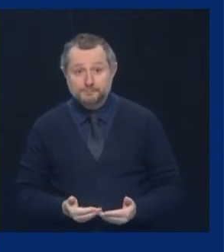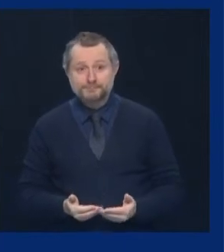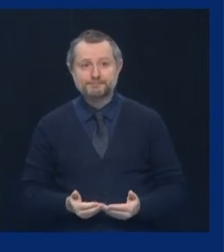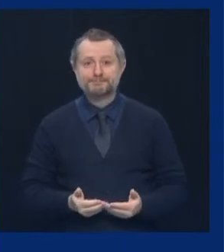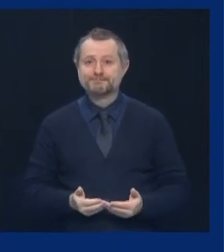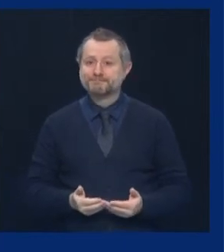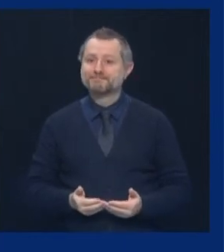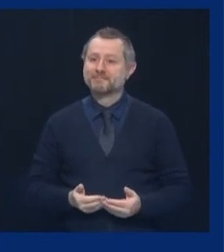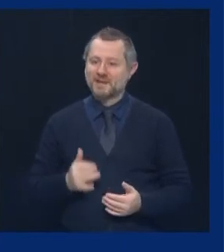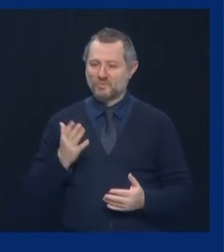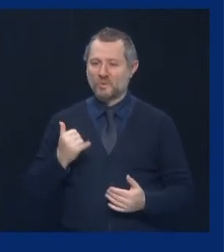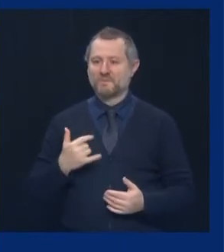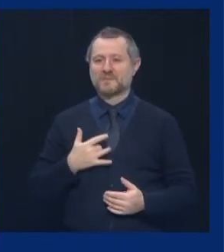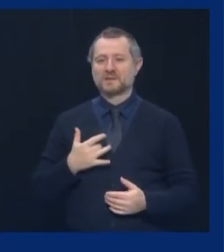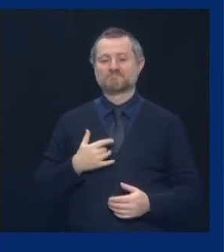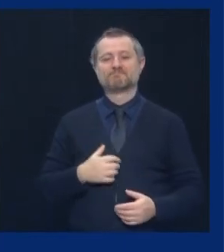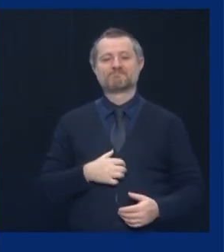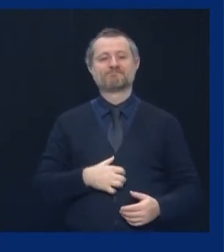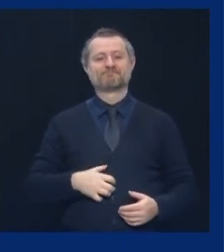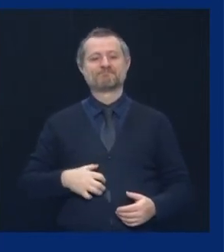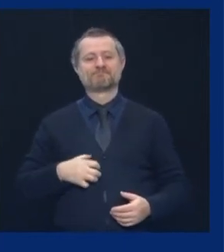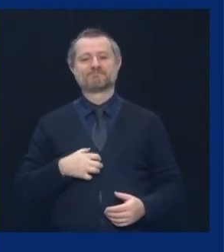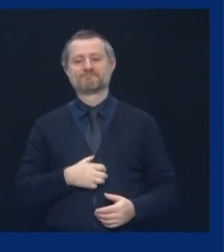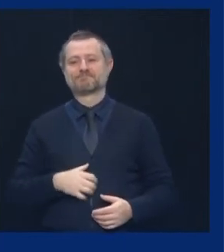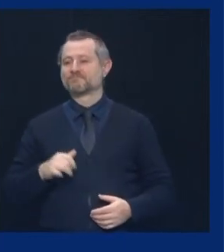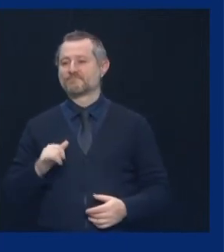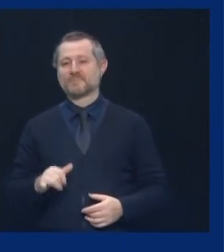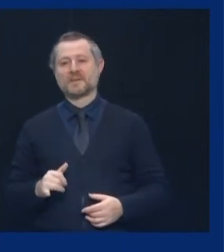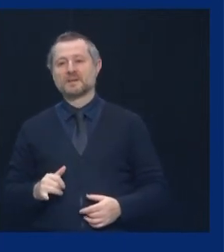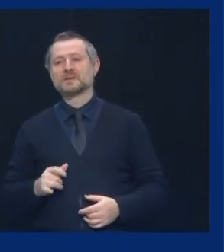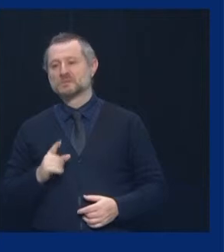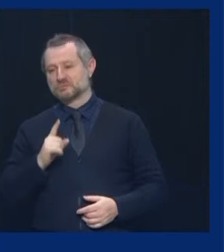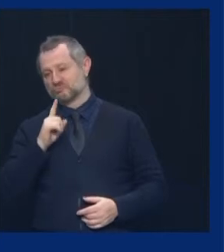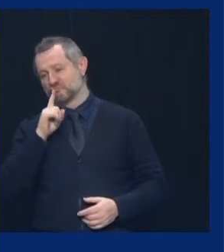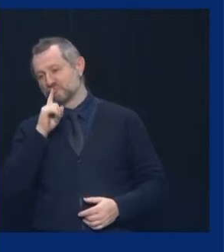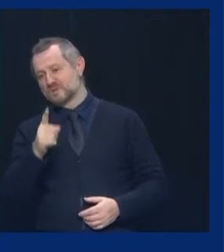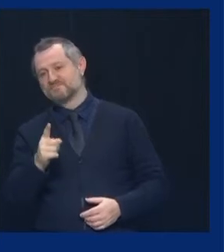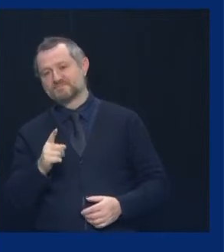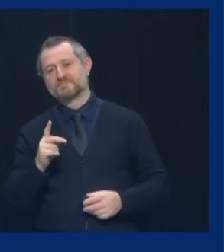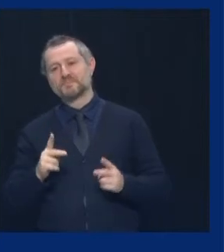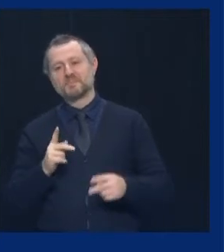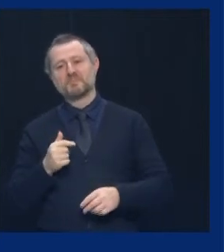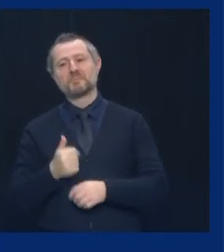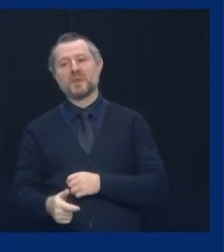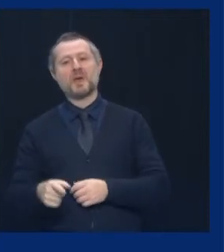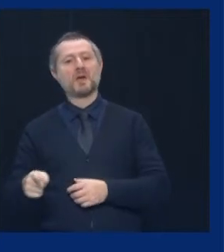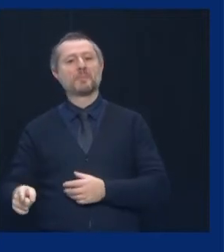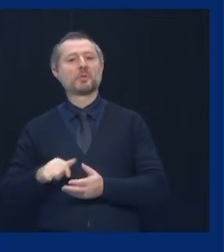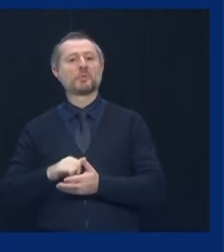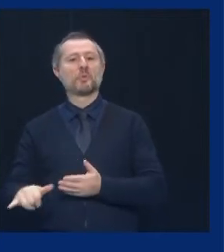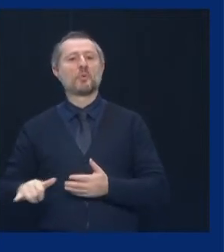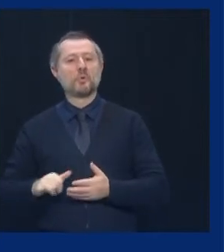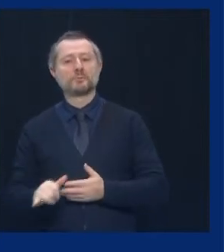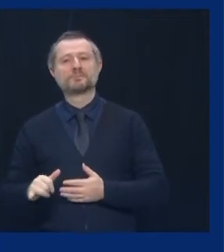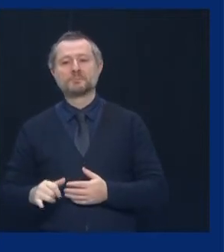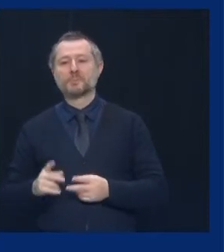AIRPORT LIKE THEY'RE DOING NOW. AND THE REASON I HAVE A BAD